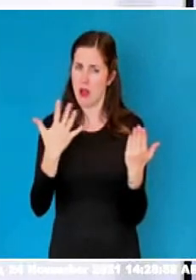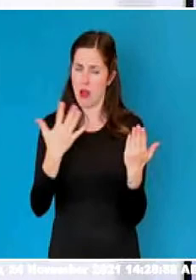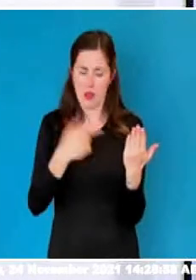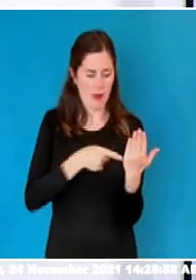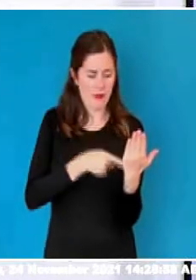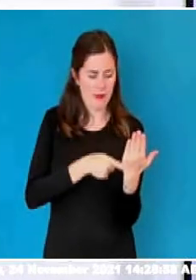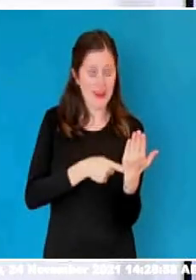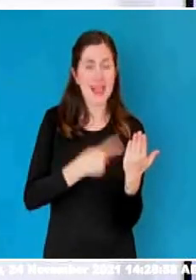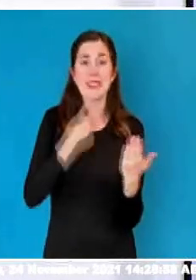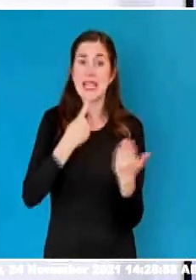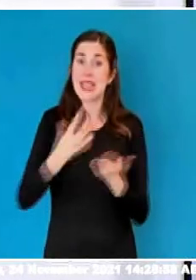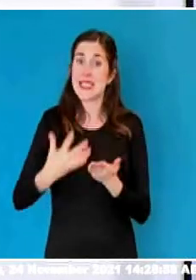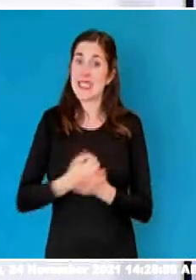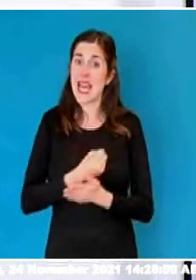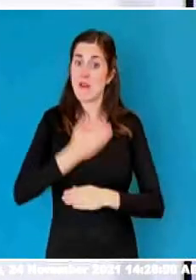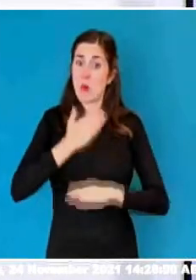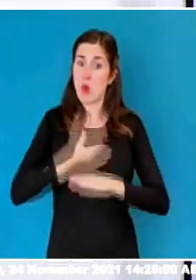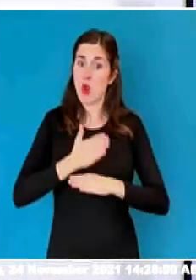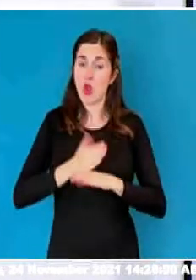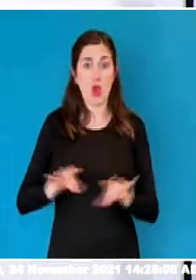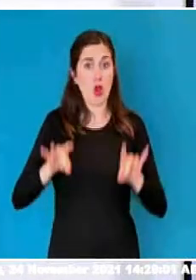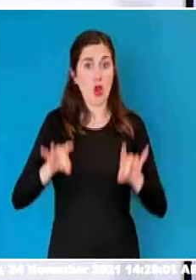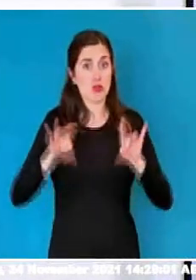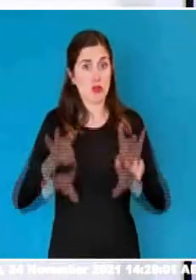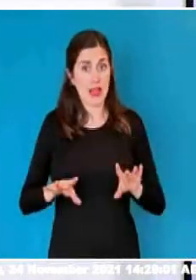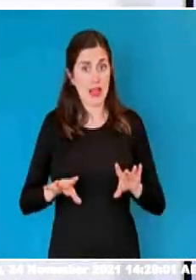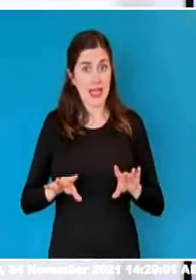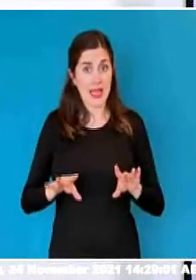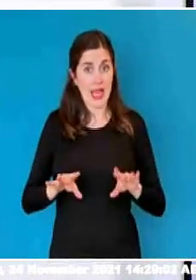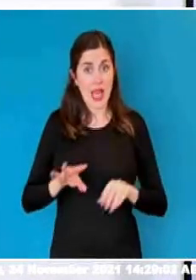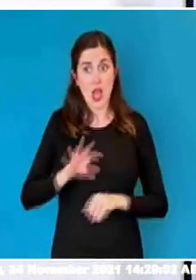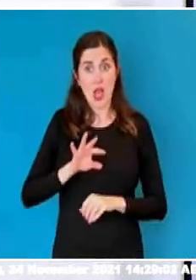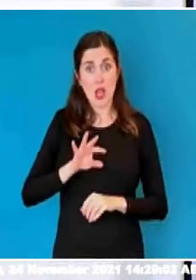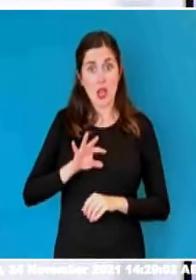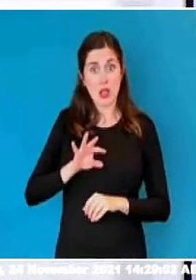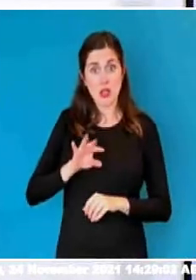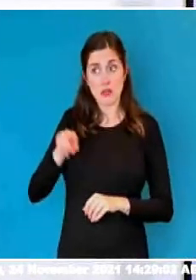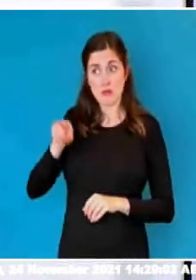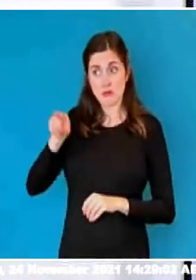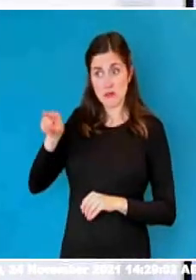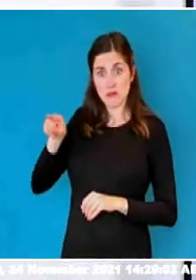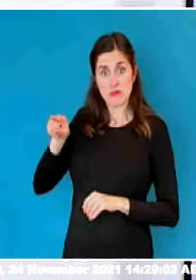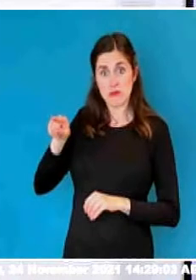[Safe Work Australia] does not suggest that employers do not in fact refuse to employ